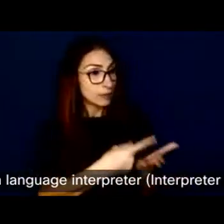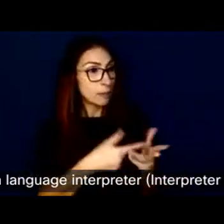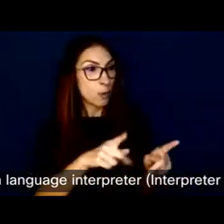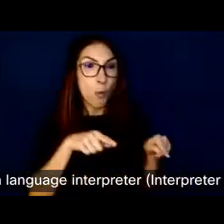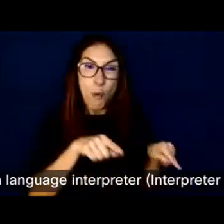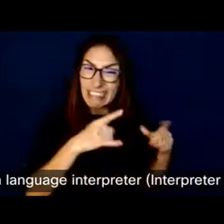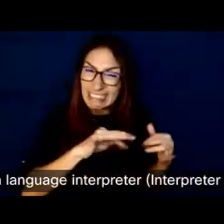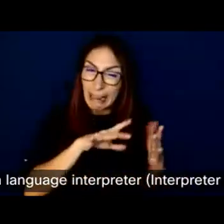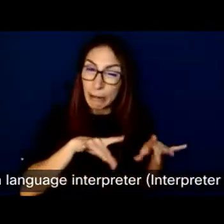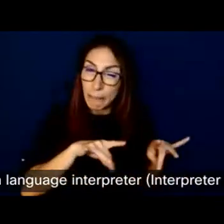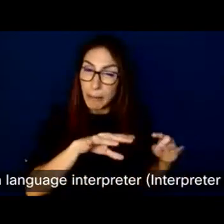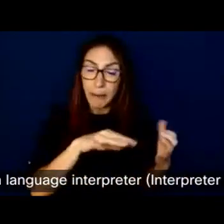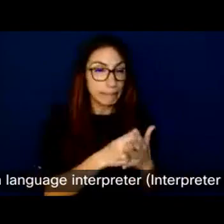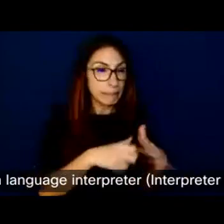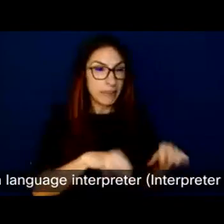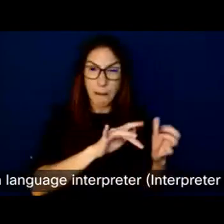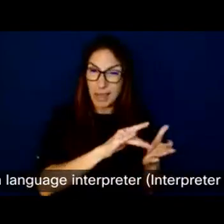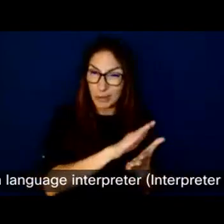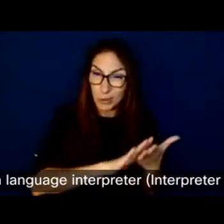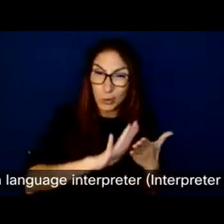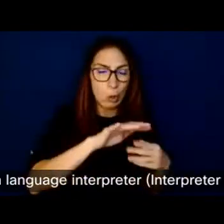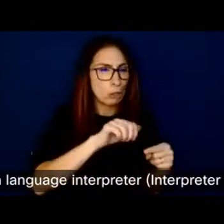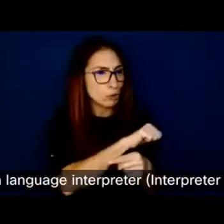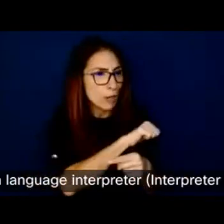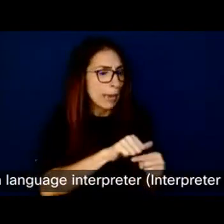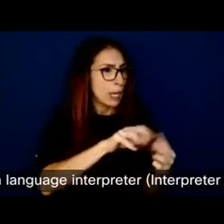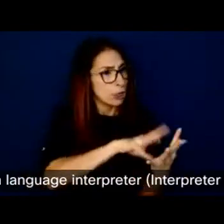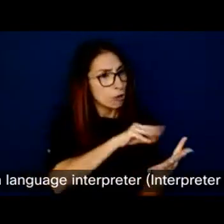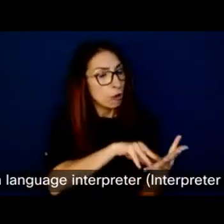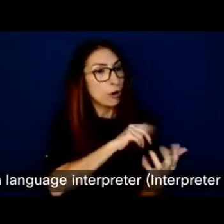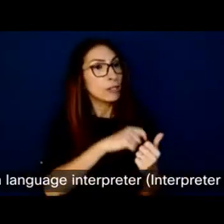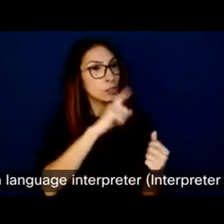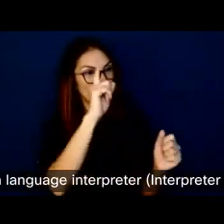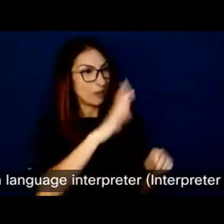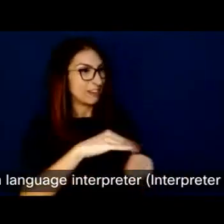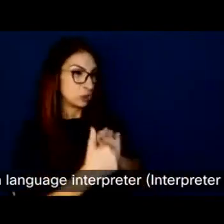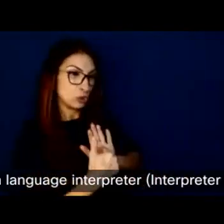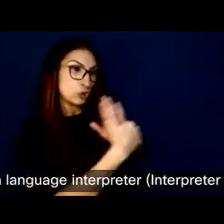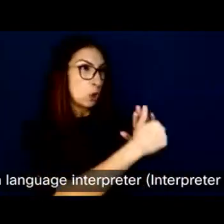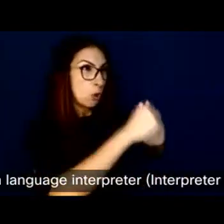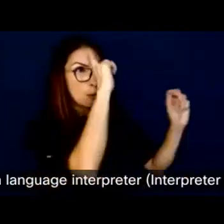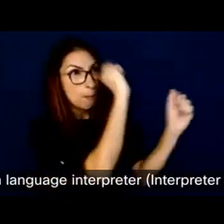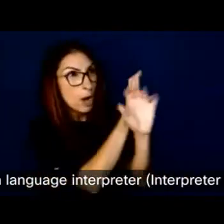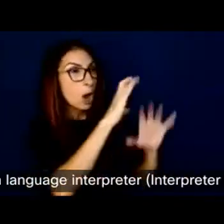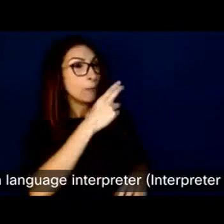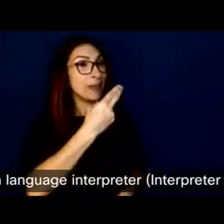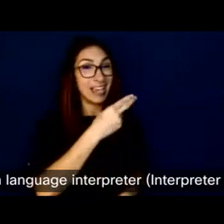about HIV and about what HIV, HIV care looks like or may look like in the future is really important. We need